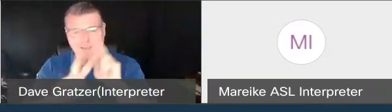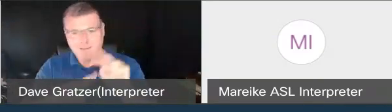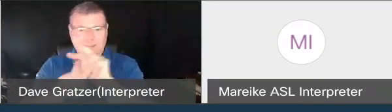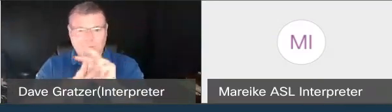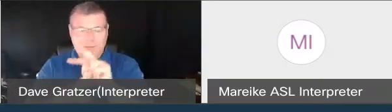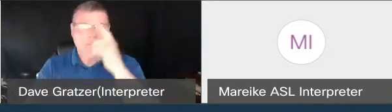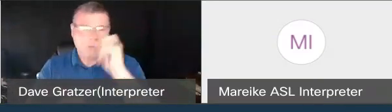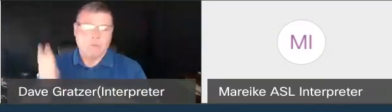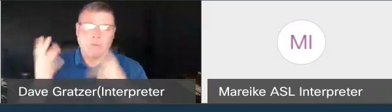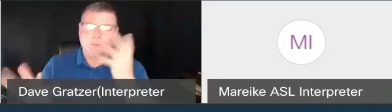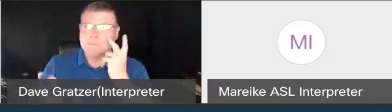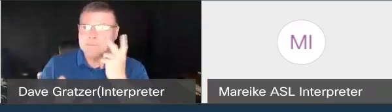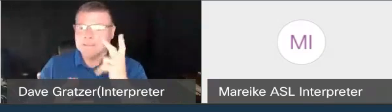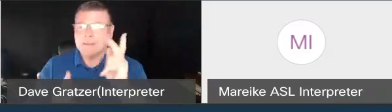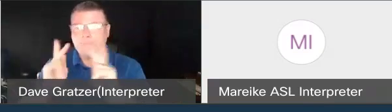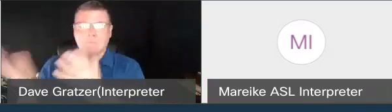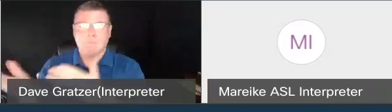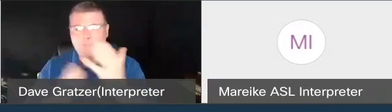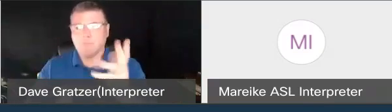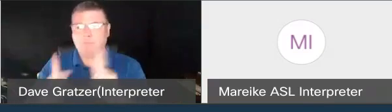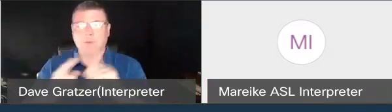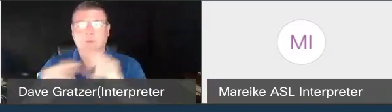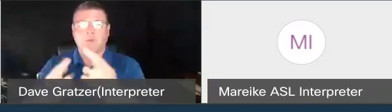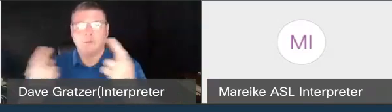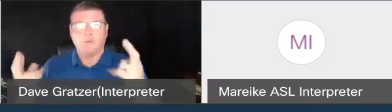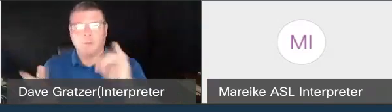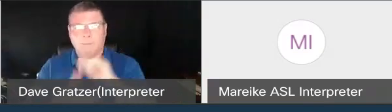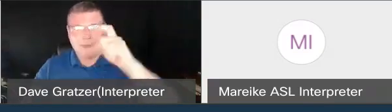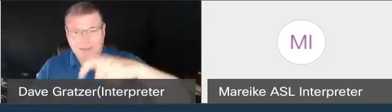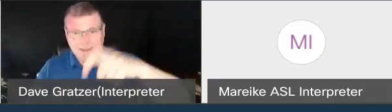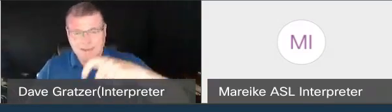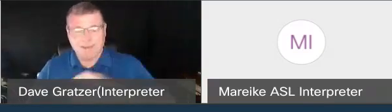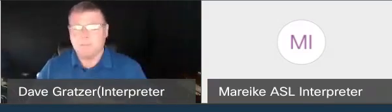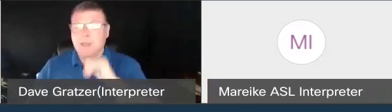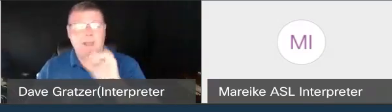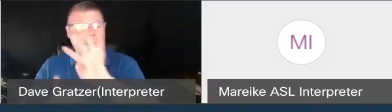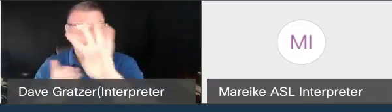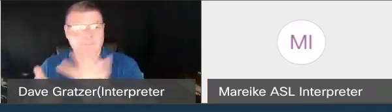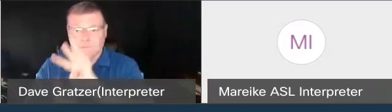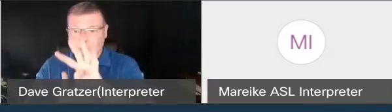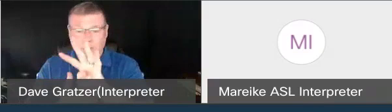where we can try to bring people to the resources that they need, not just four hours and some explanation